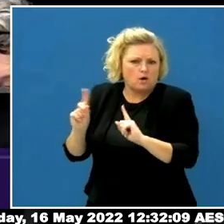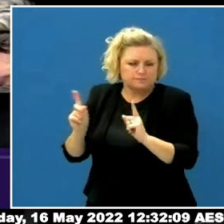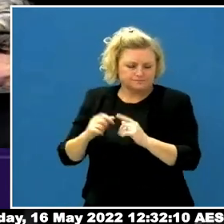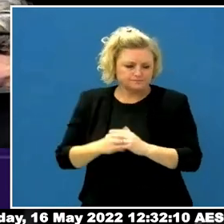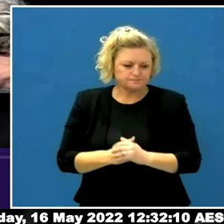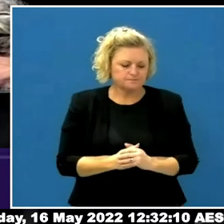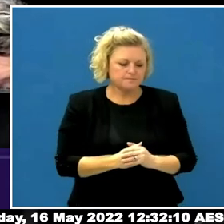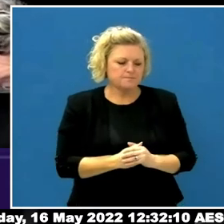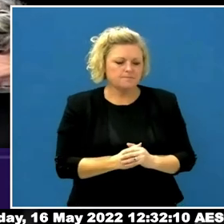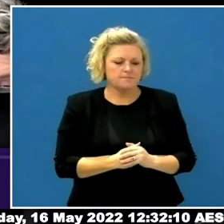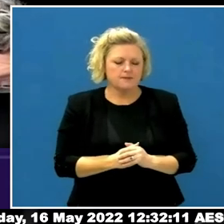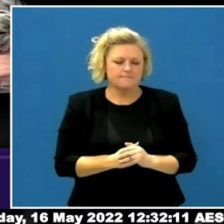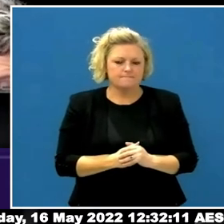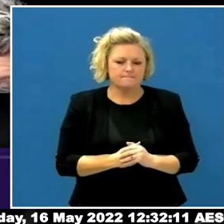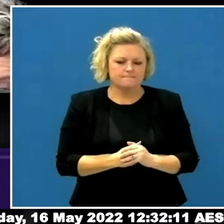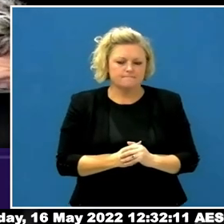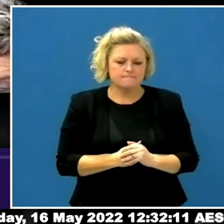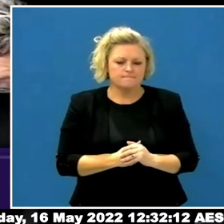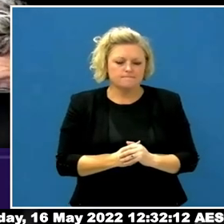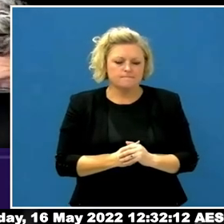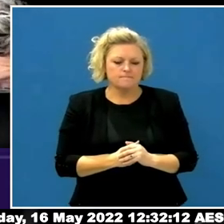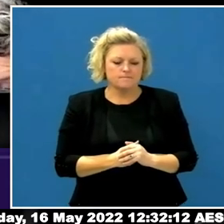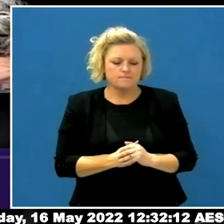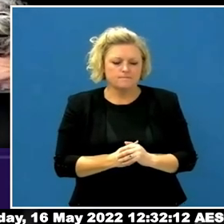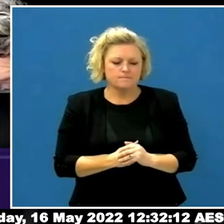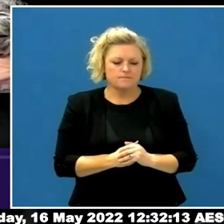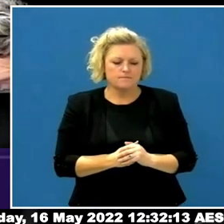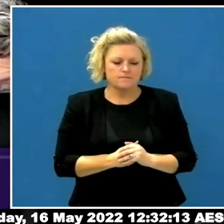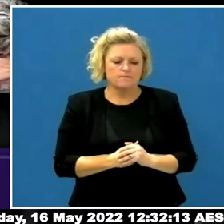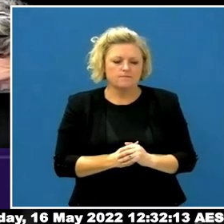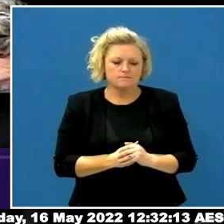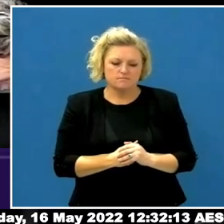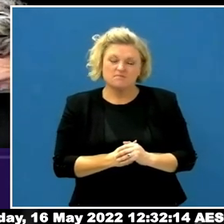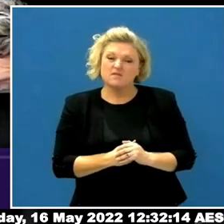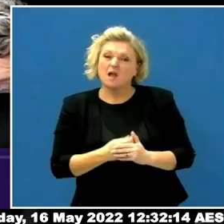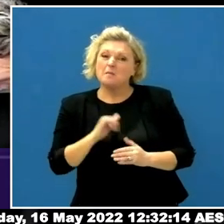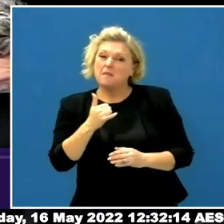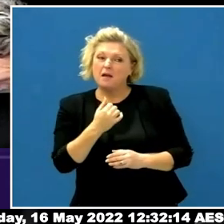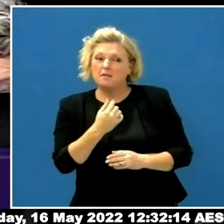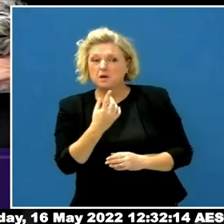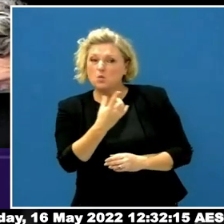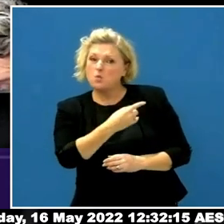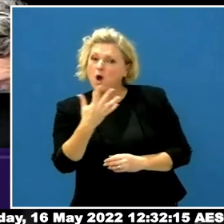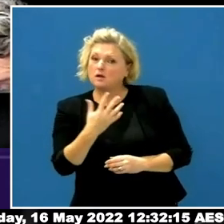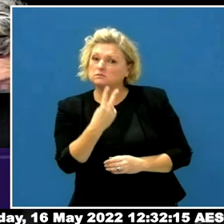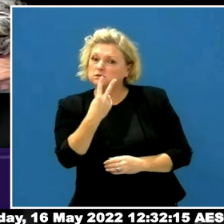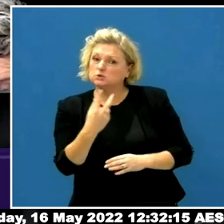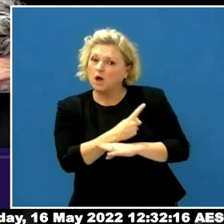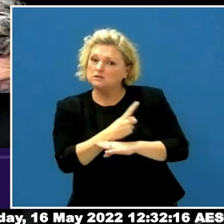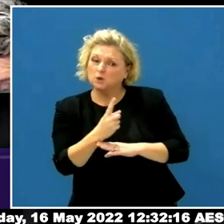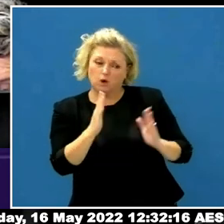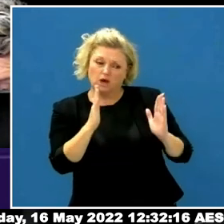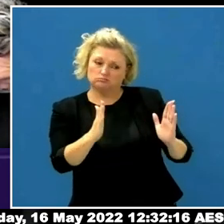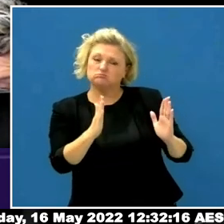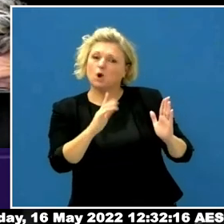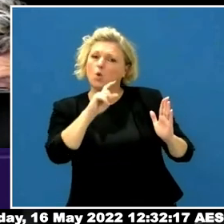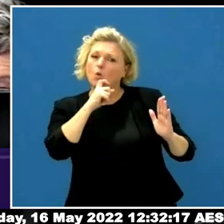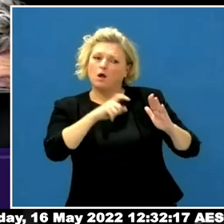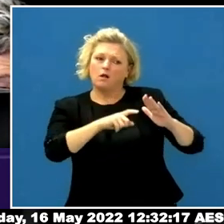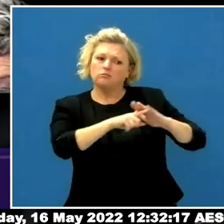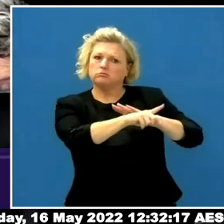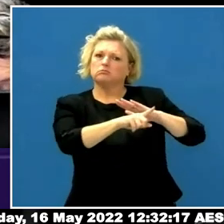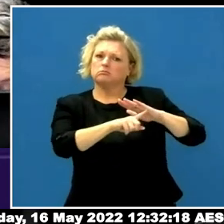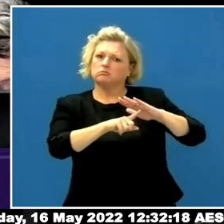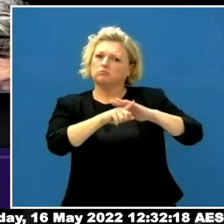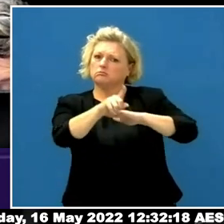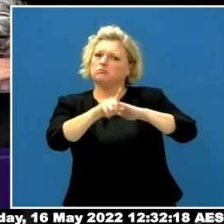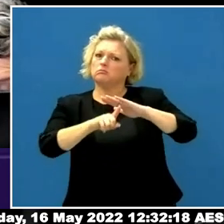So they'll gather once or twice a week with other people with disabilities.